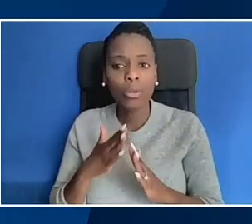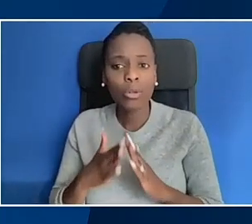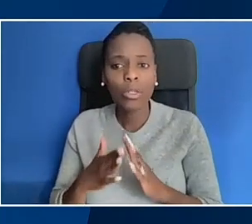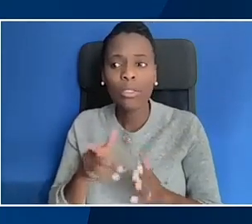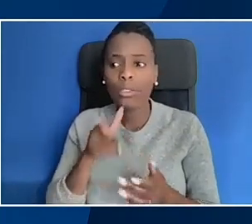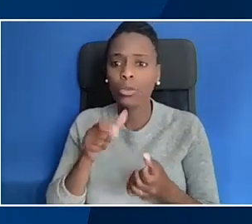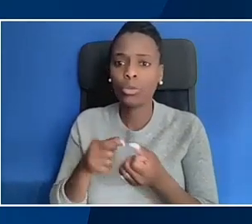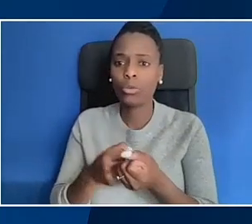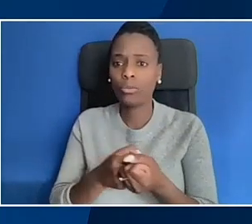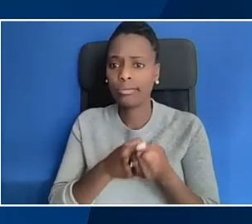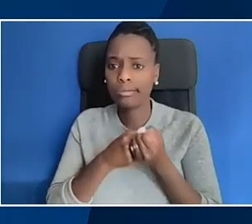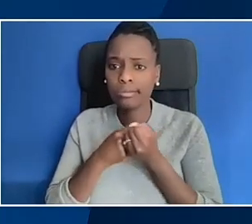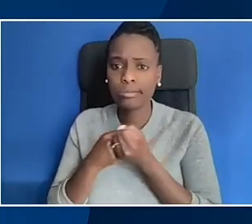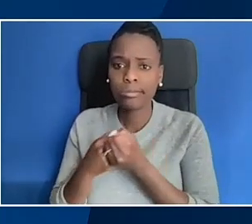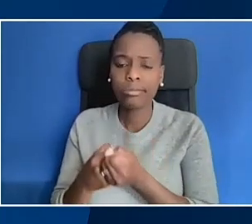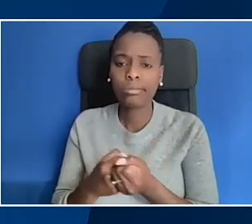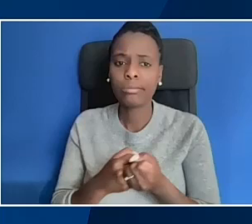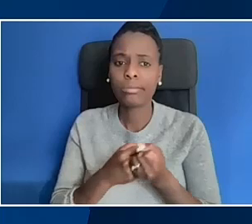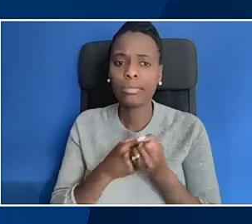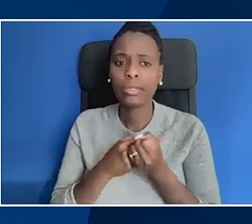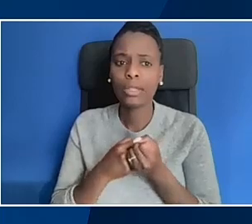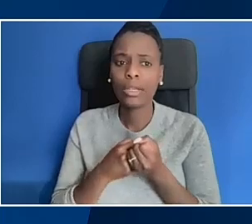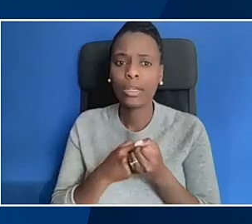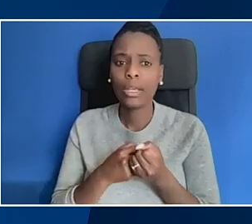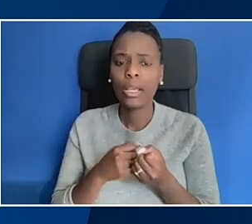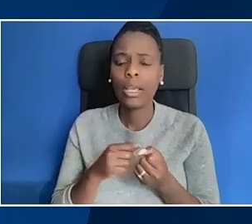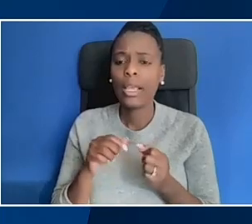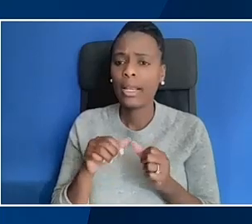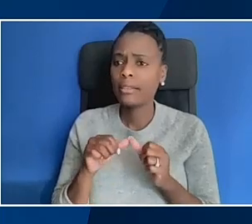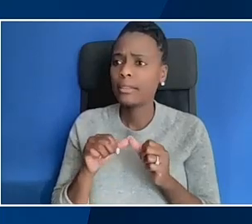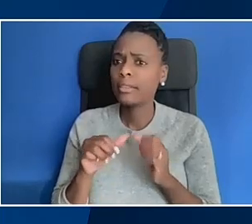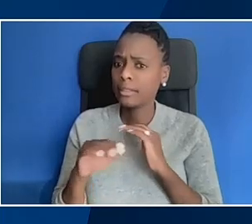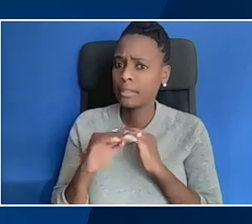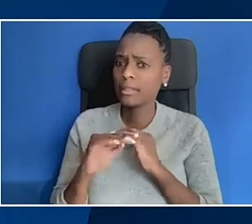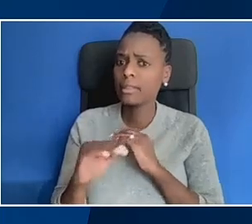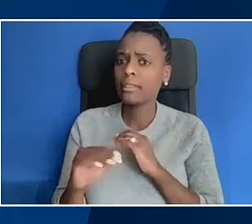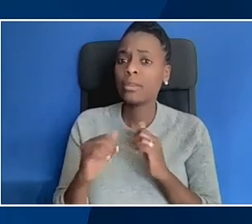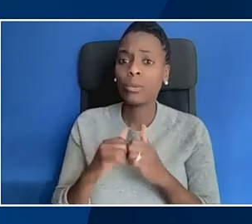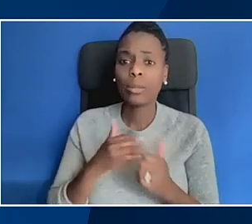doing. And is consistent with my experiences with people at the community